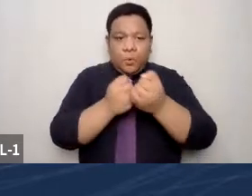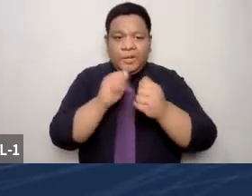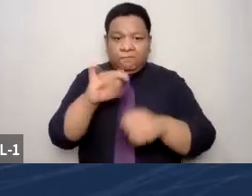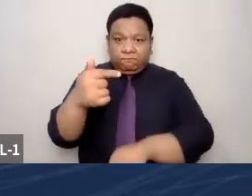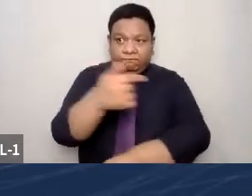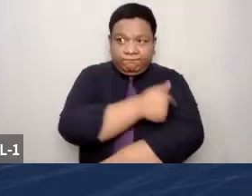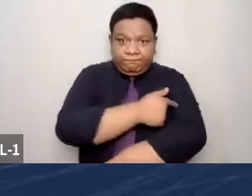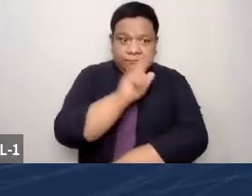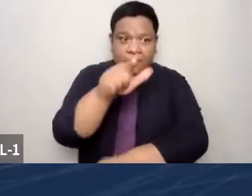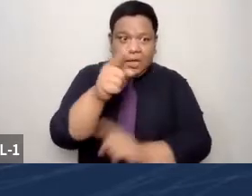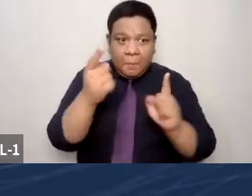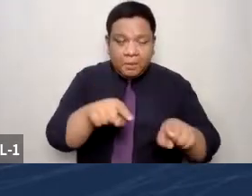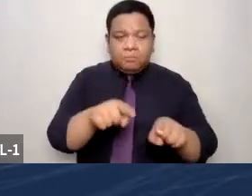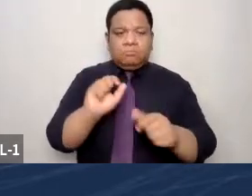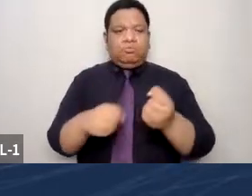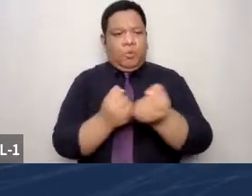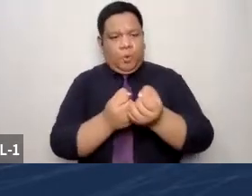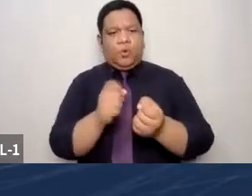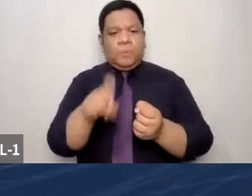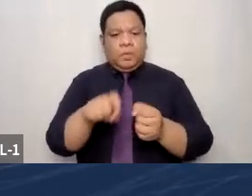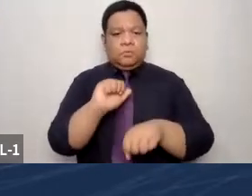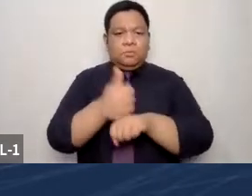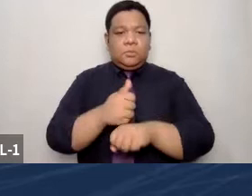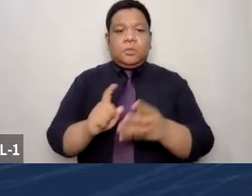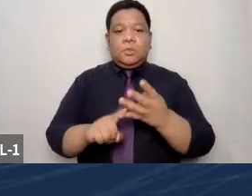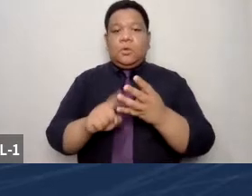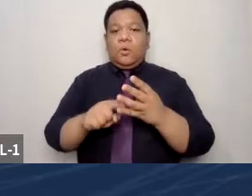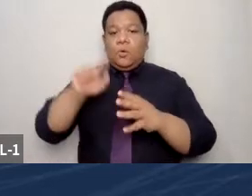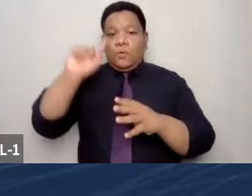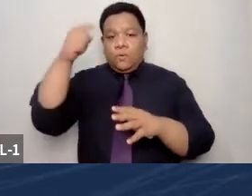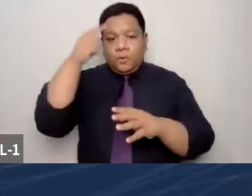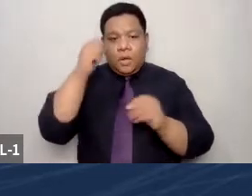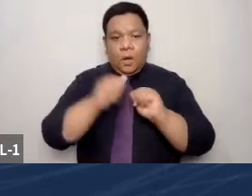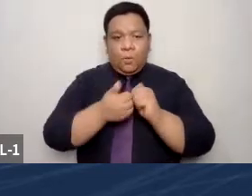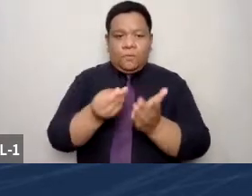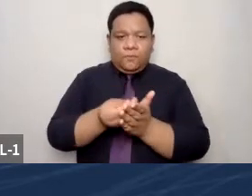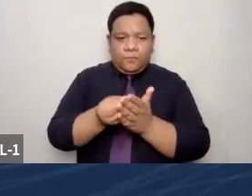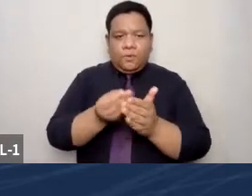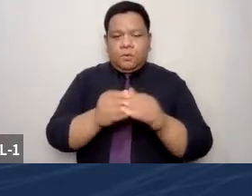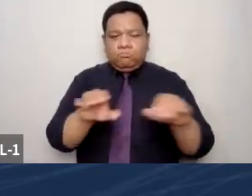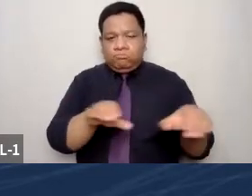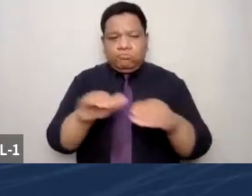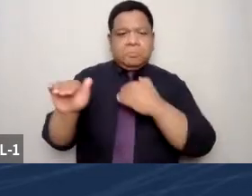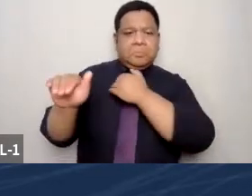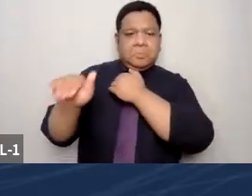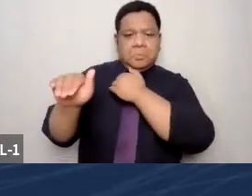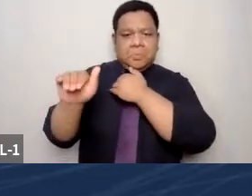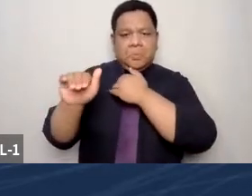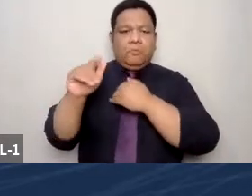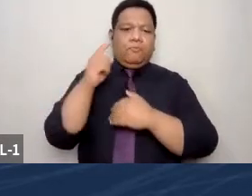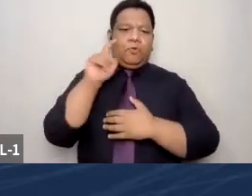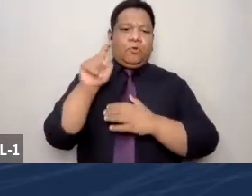And institute governance, regulatory, financing, and performance accountability measures for COVID-19 immunization.